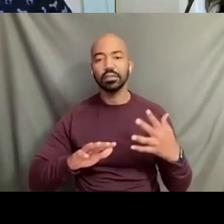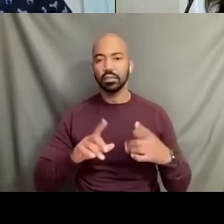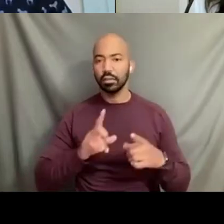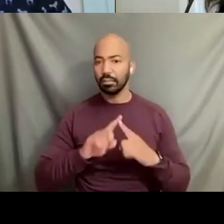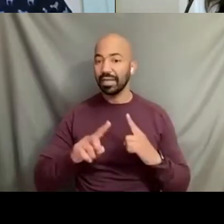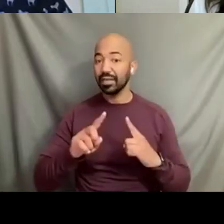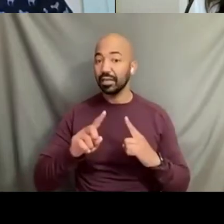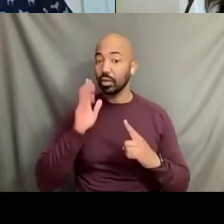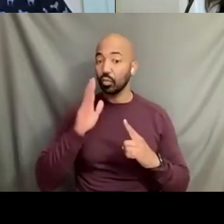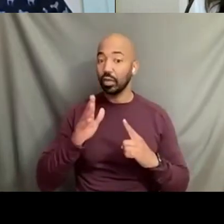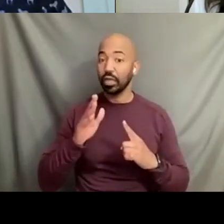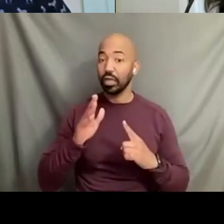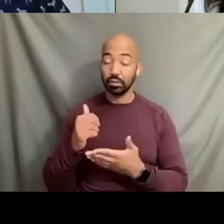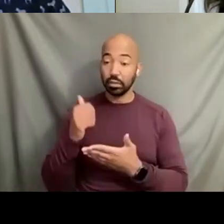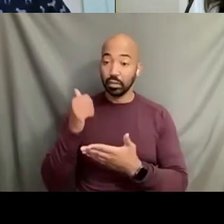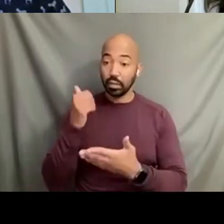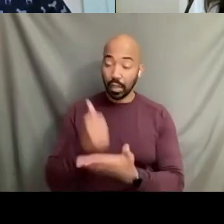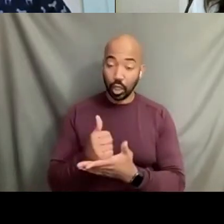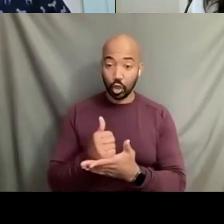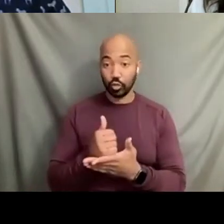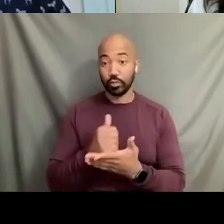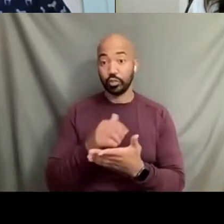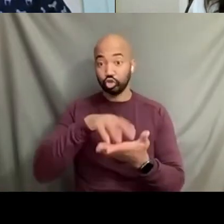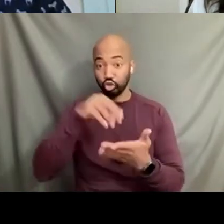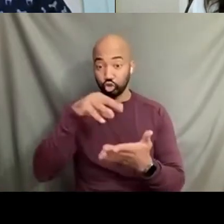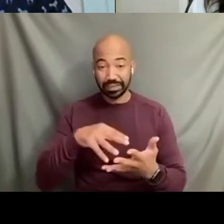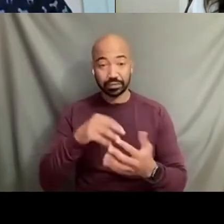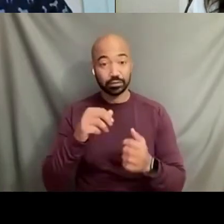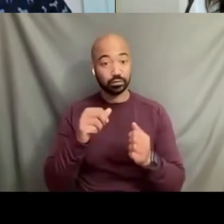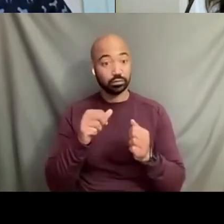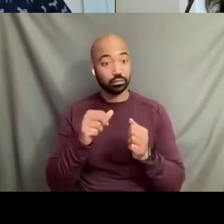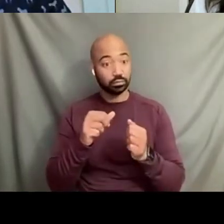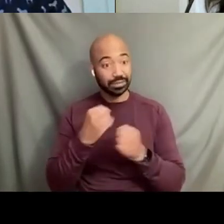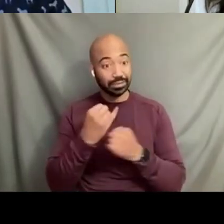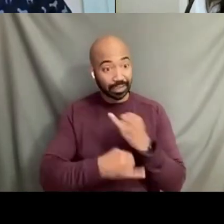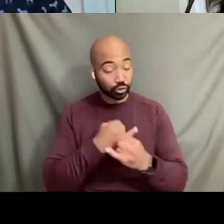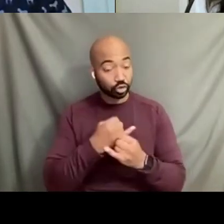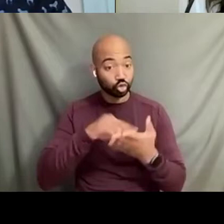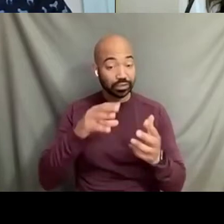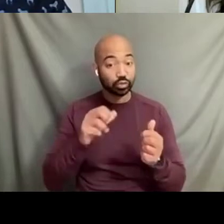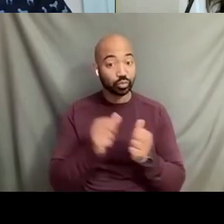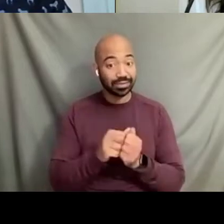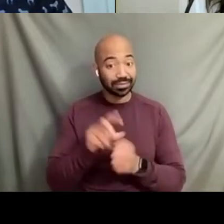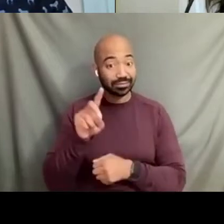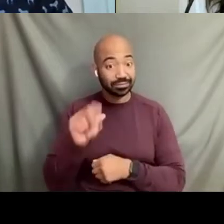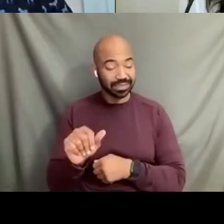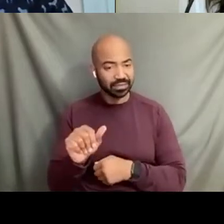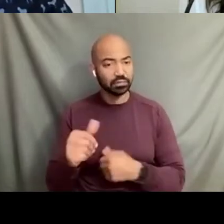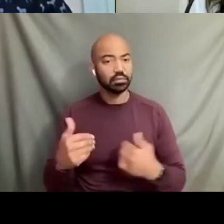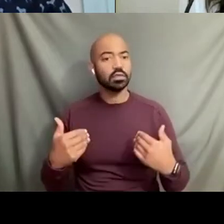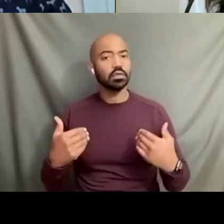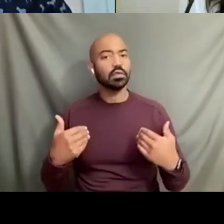students prepare international students with disabilities ahead of I mean, to prepare for